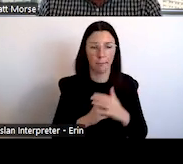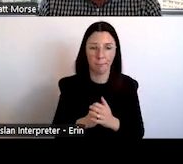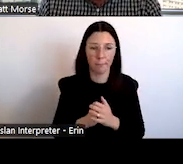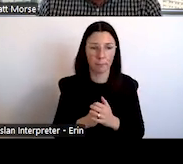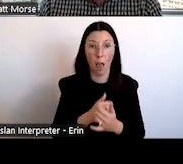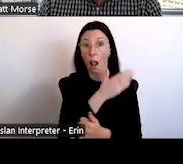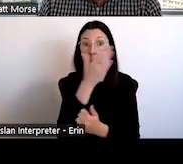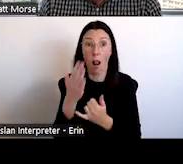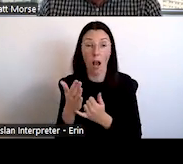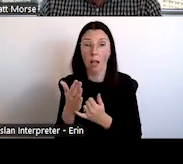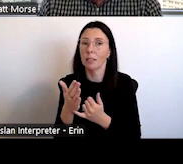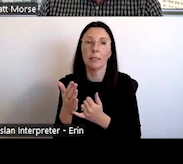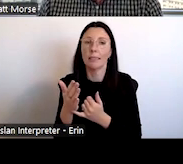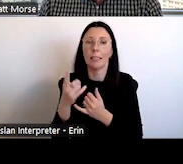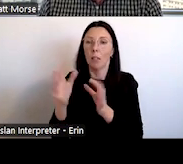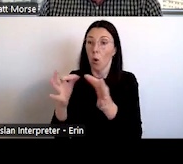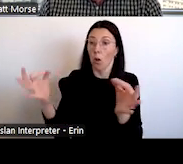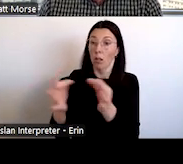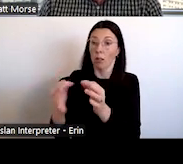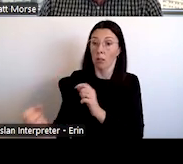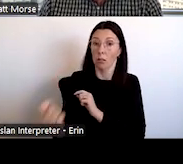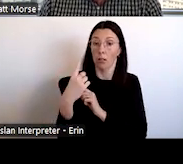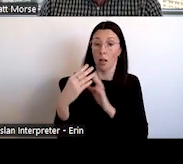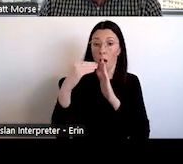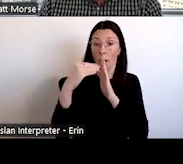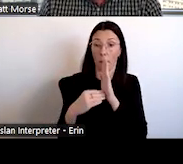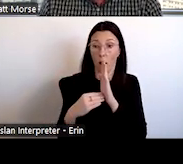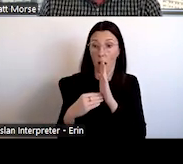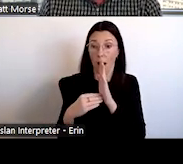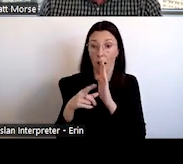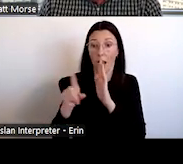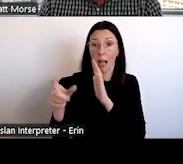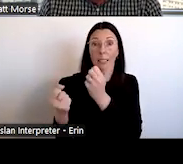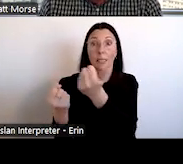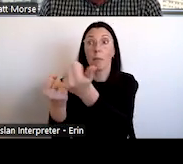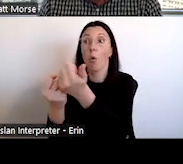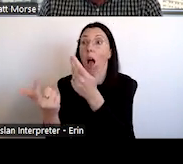entities whose primary purpose is to support the fundraising activities of another organisation,